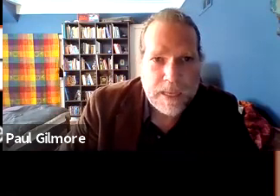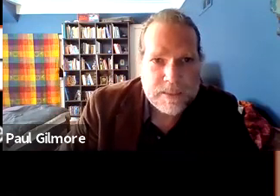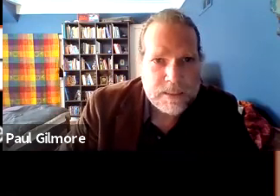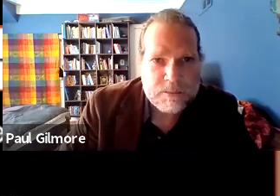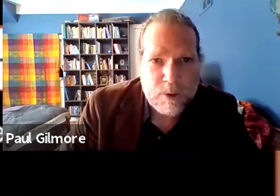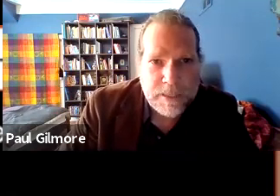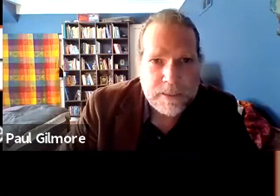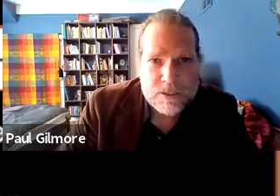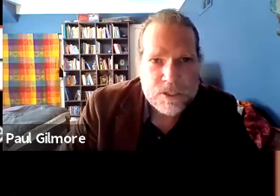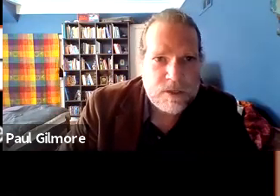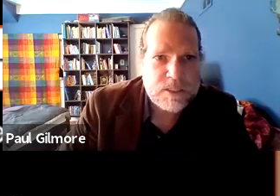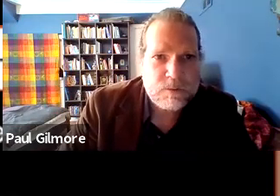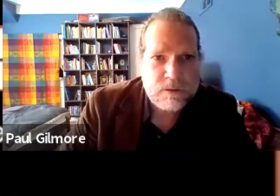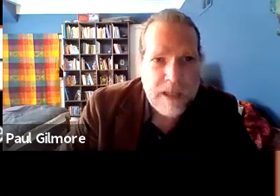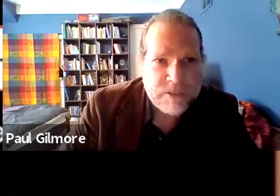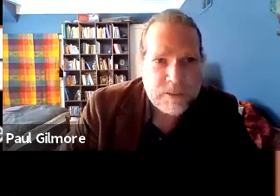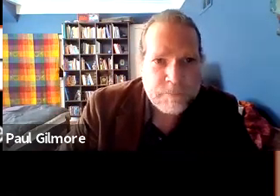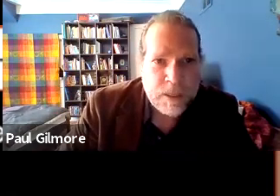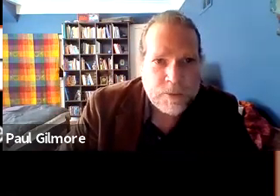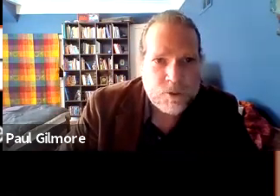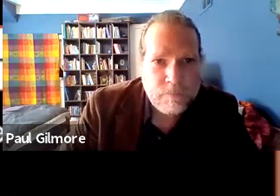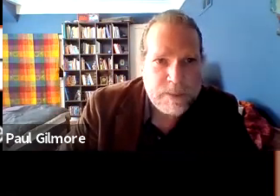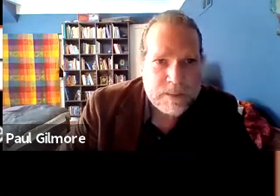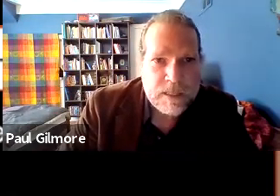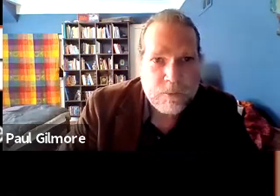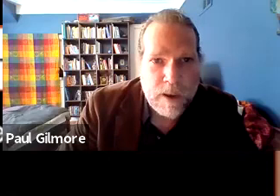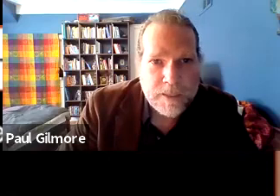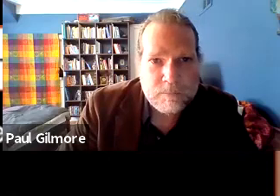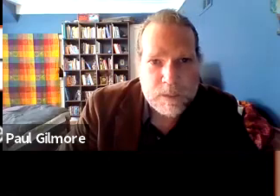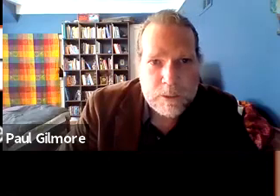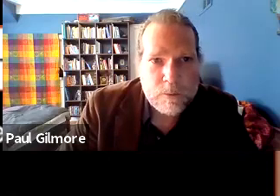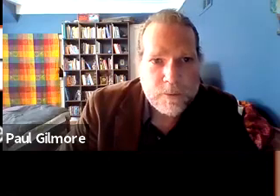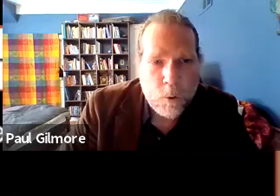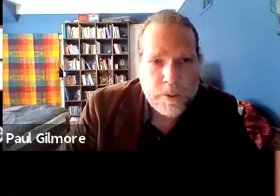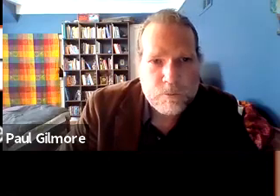blessings braving the streets with laughter, drum beats like red and blue and orange